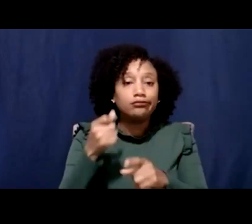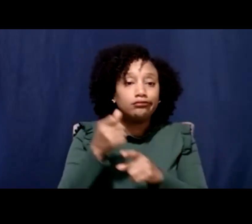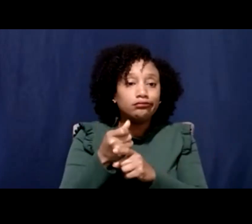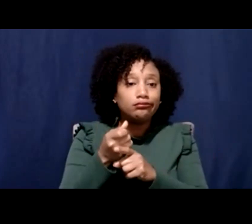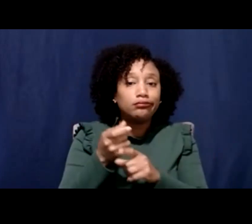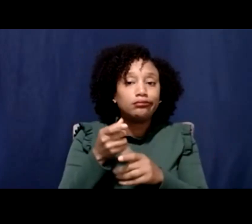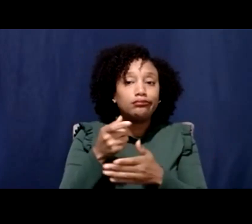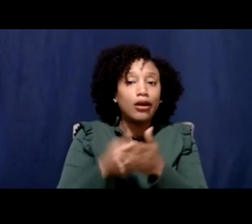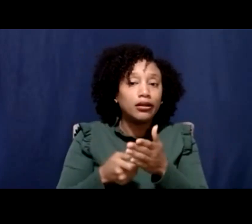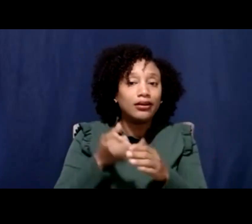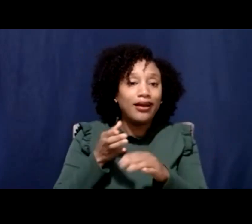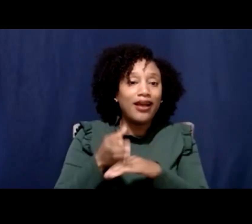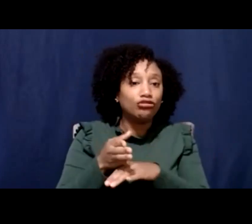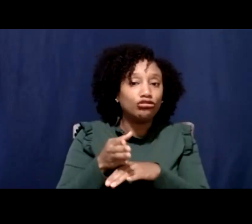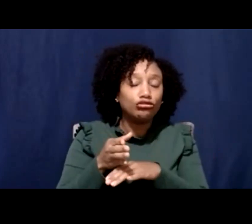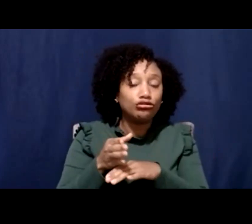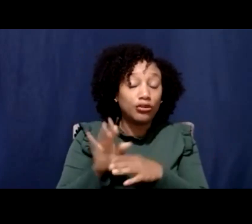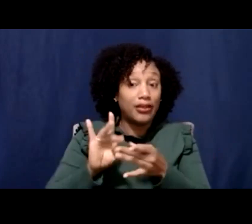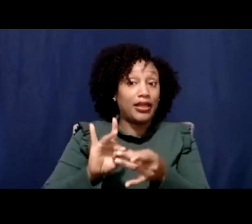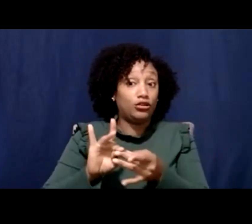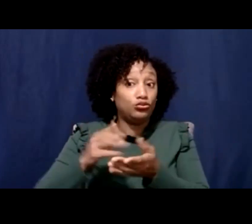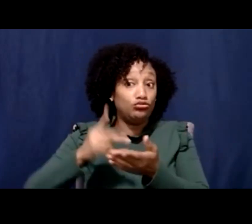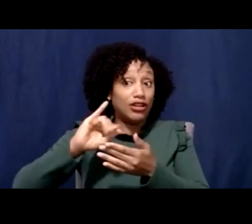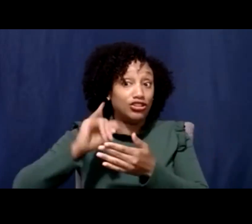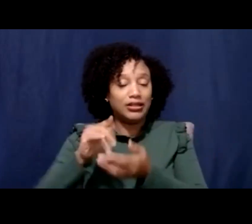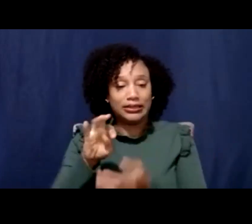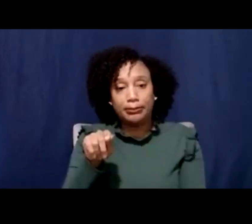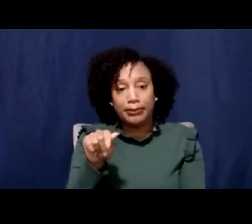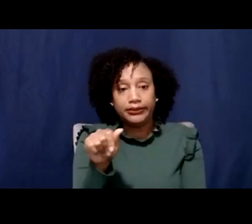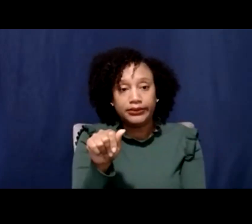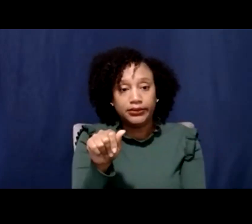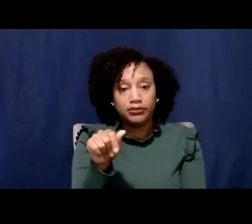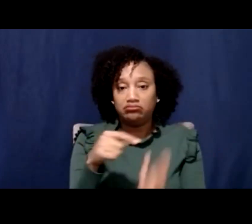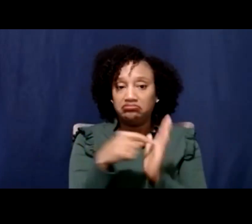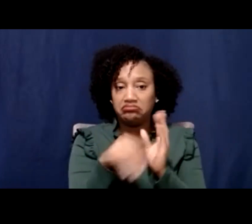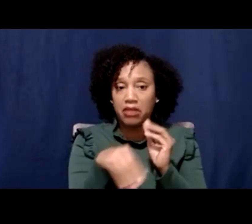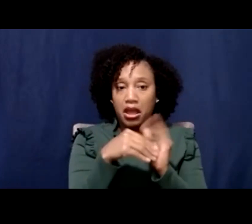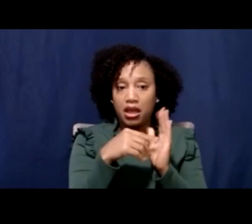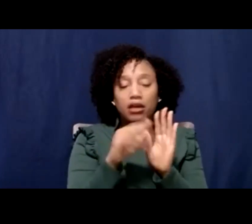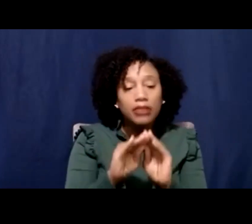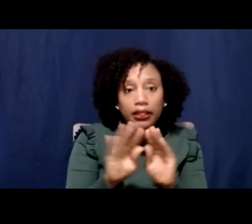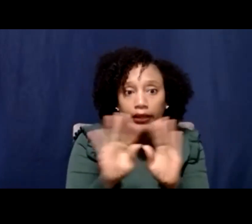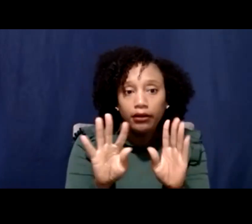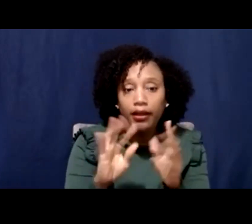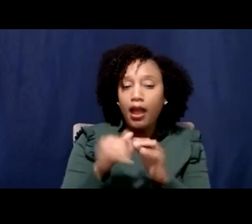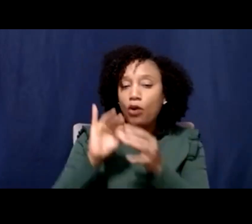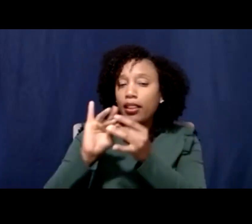to the project as a project expense, but you would really need to be clear about how it is related to this artistic project.